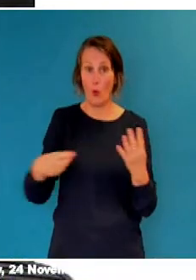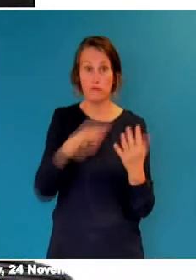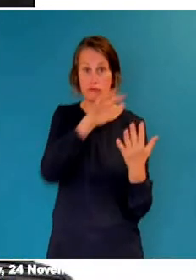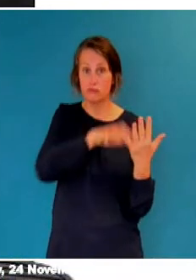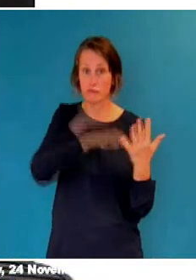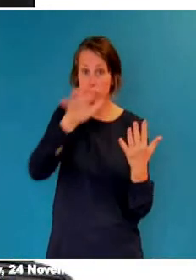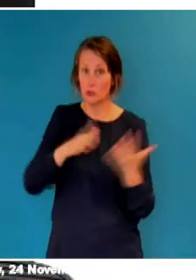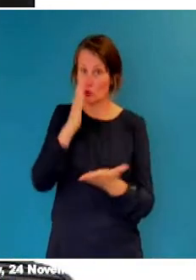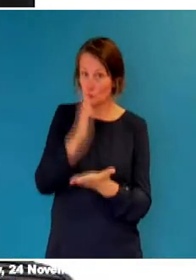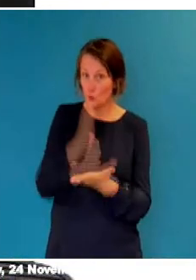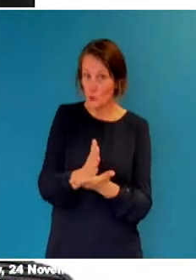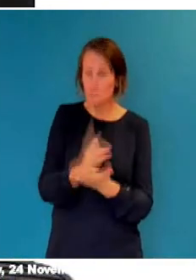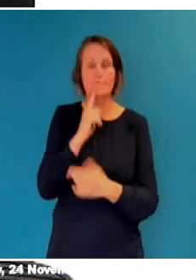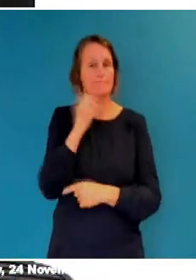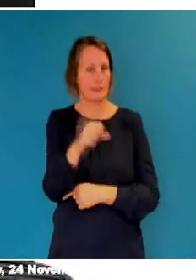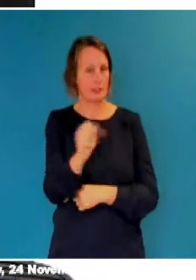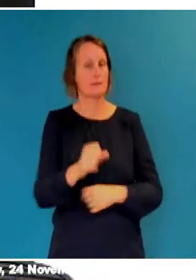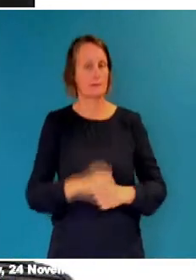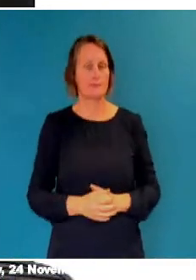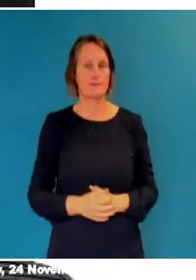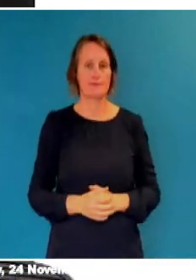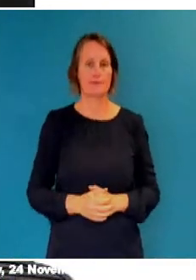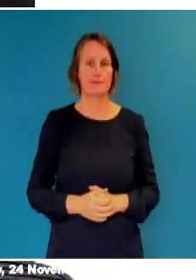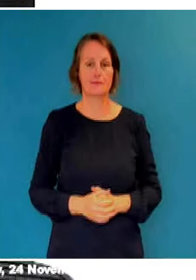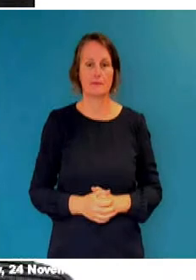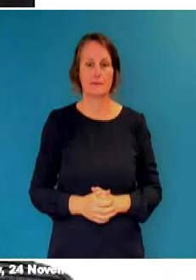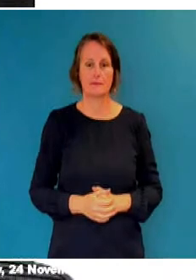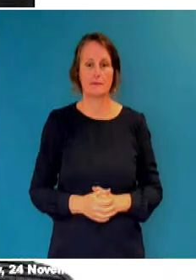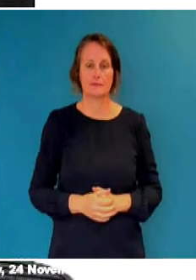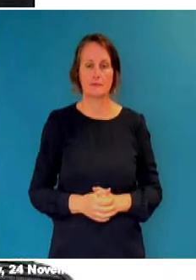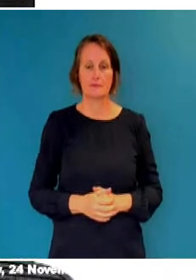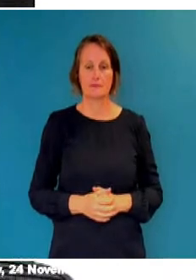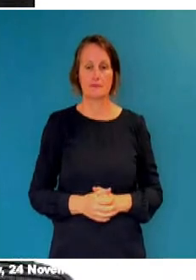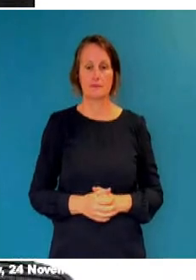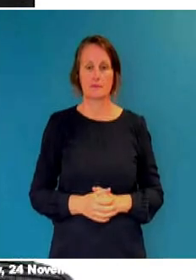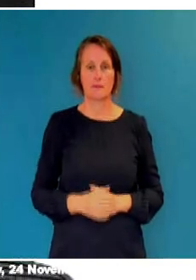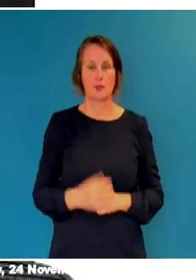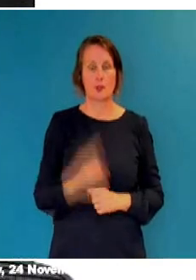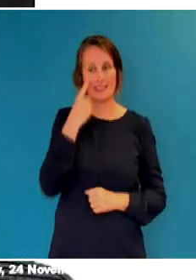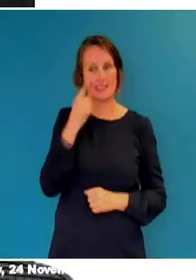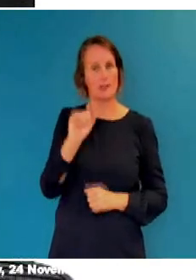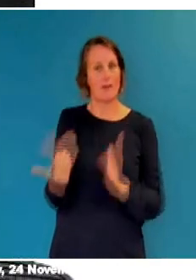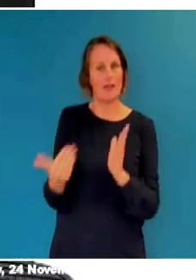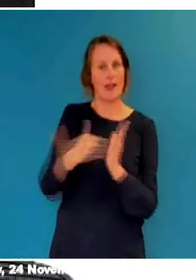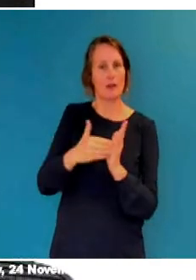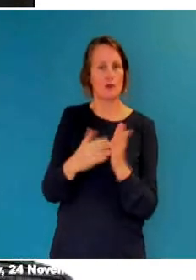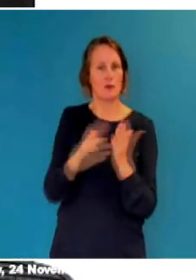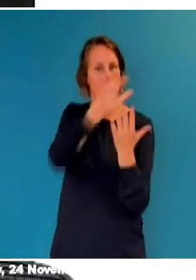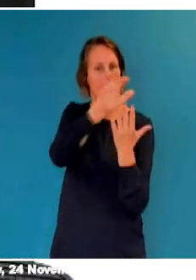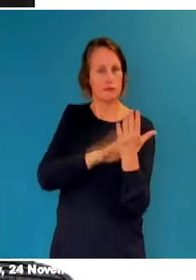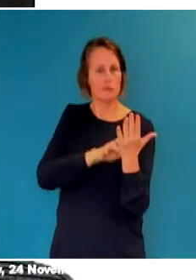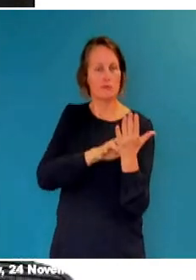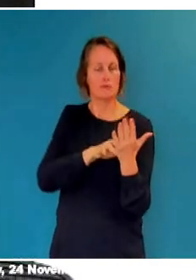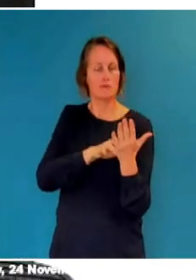Yes. MS DOWSETT: We see from your supplementary statement from